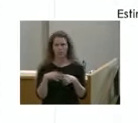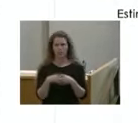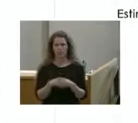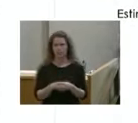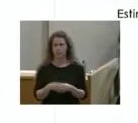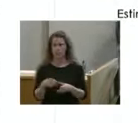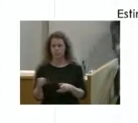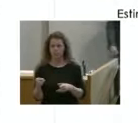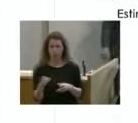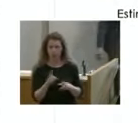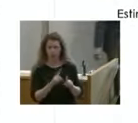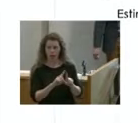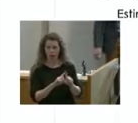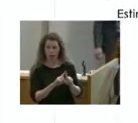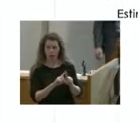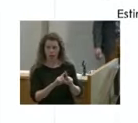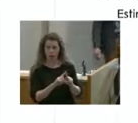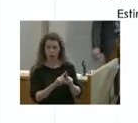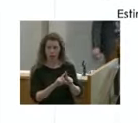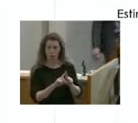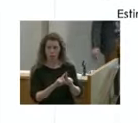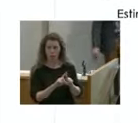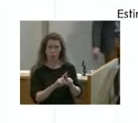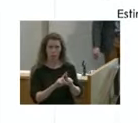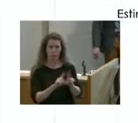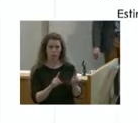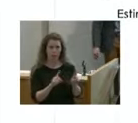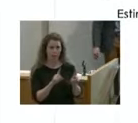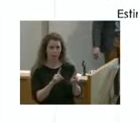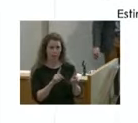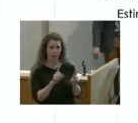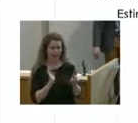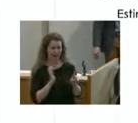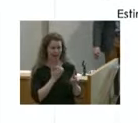of those people are presumably recovered or what we're choosing to call recovered